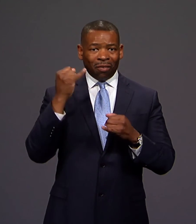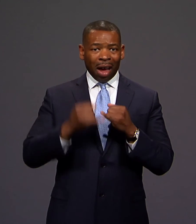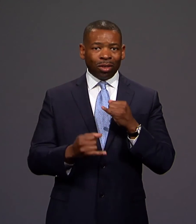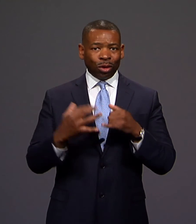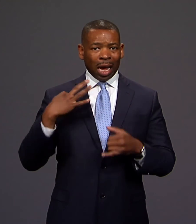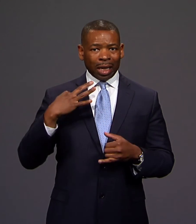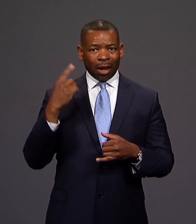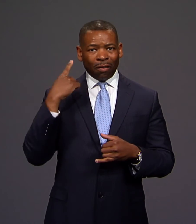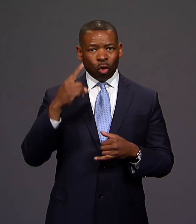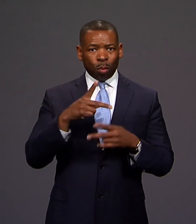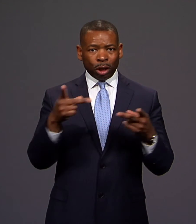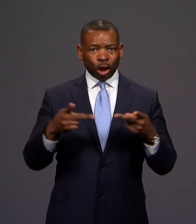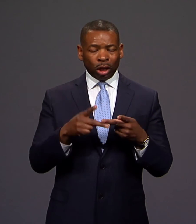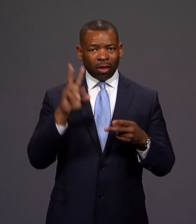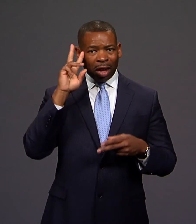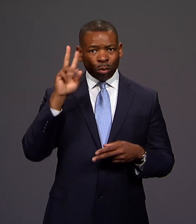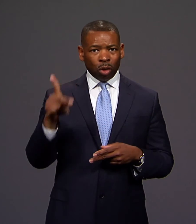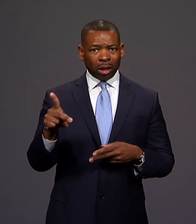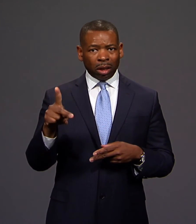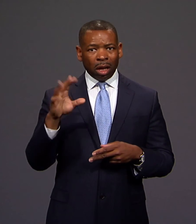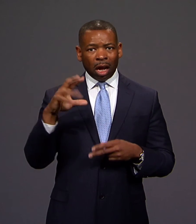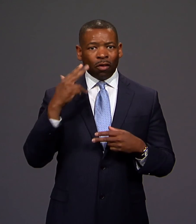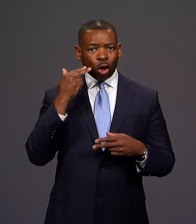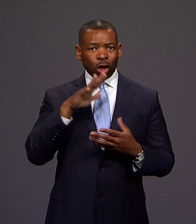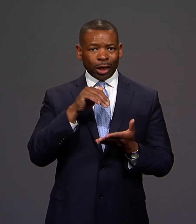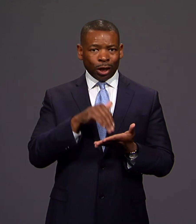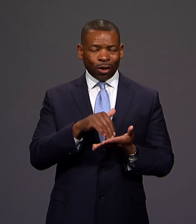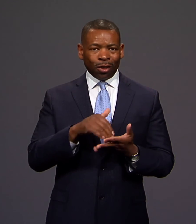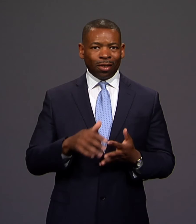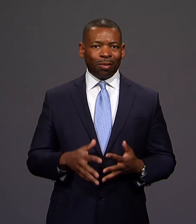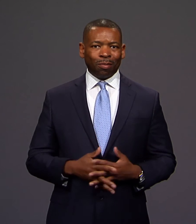as a finalist candidate for the position of Vice President of the Clerc Center.